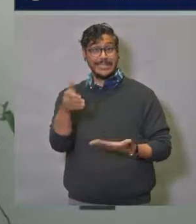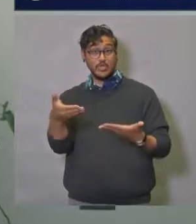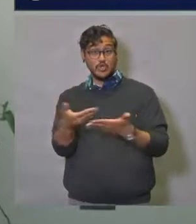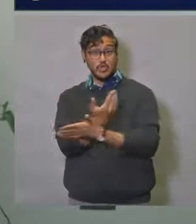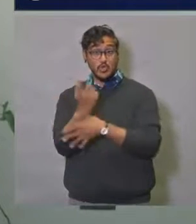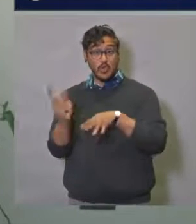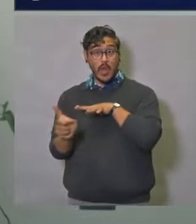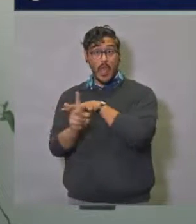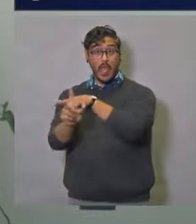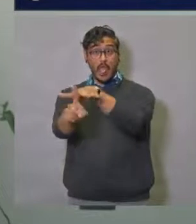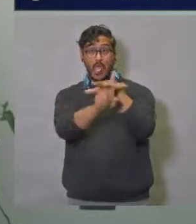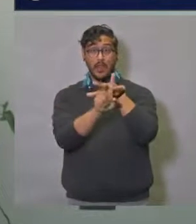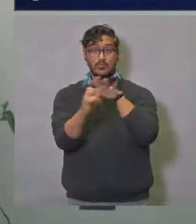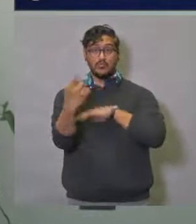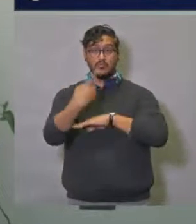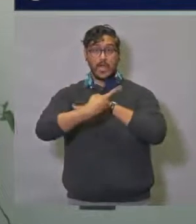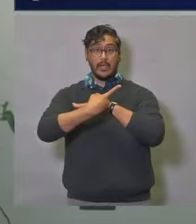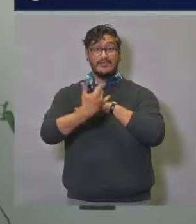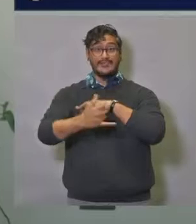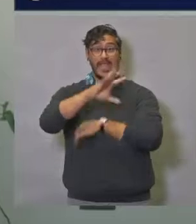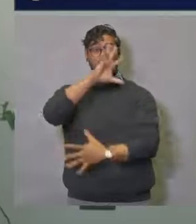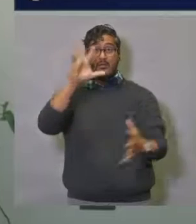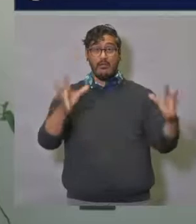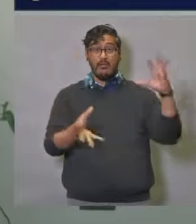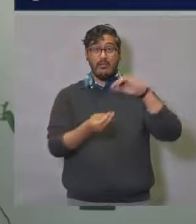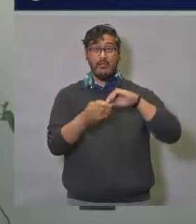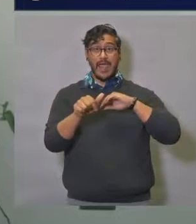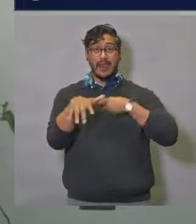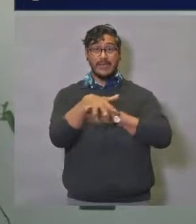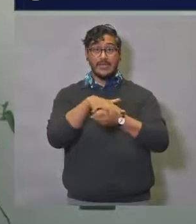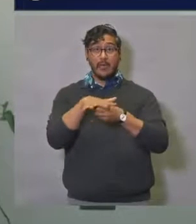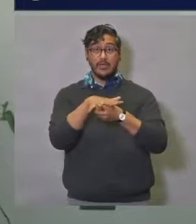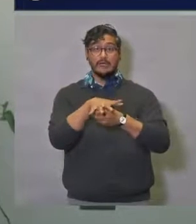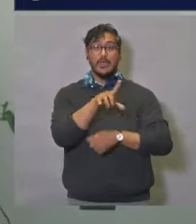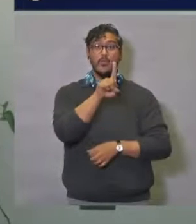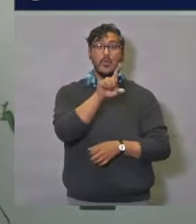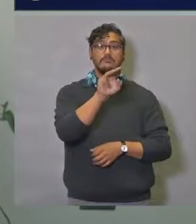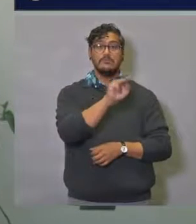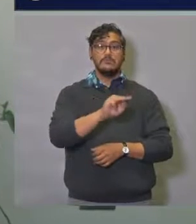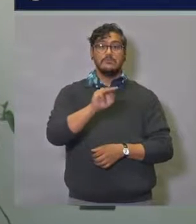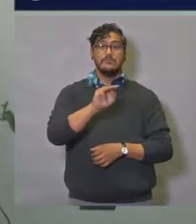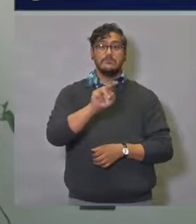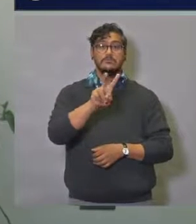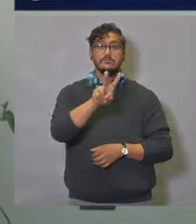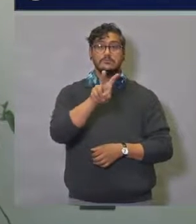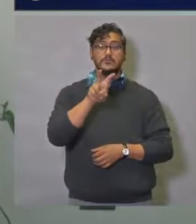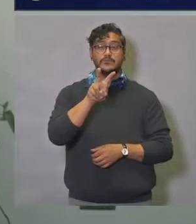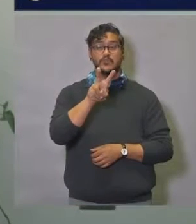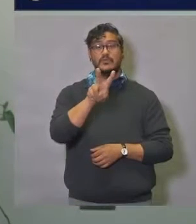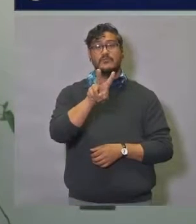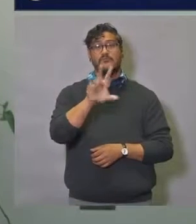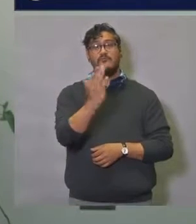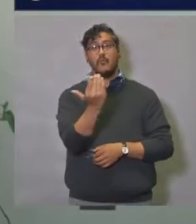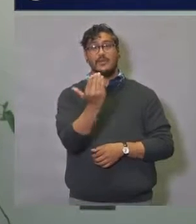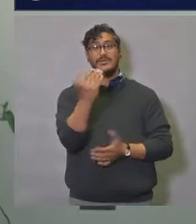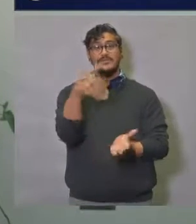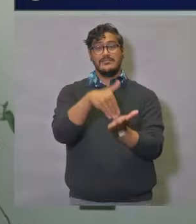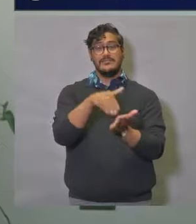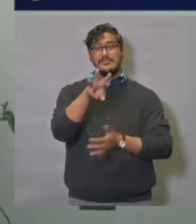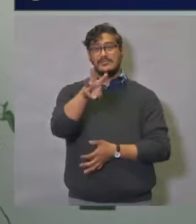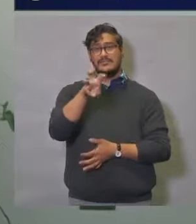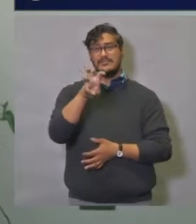MOURNING THE LOSS OF A LOVED